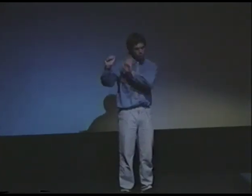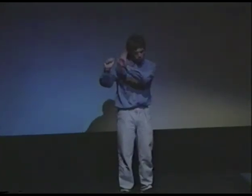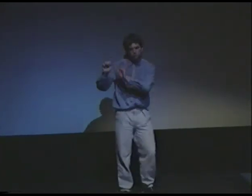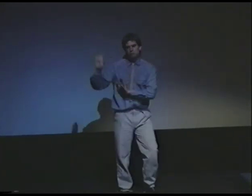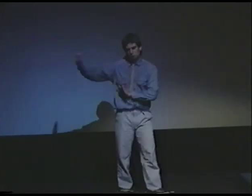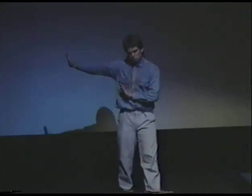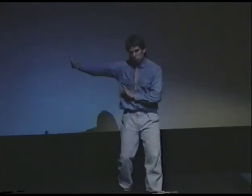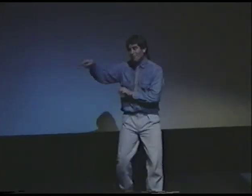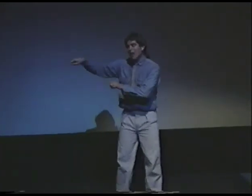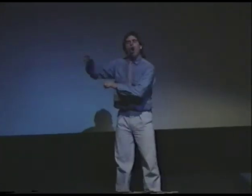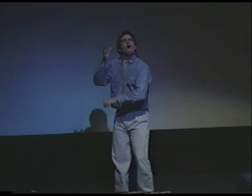Nicaragua. [CHUCKLES]